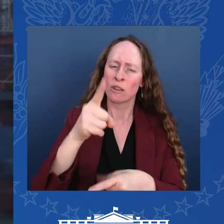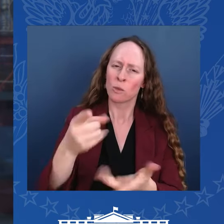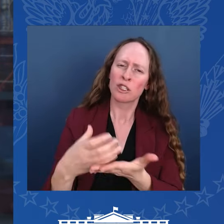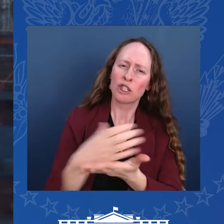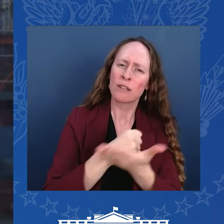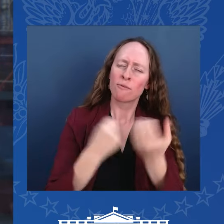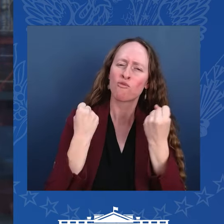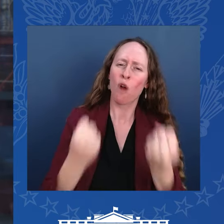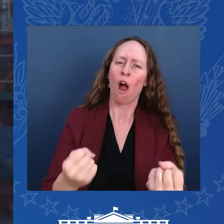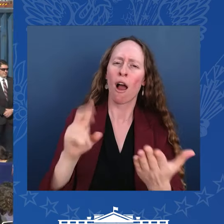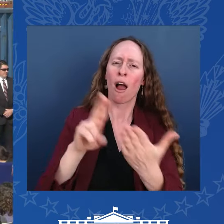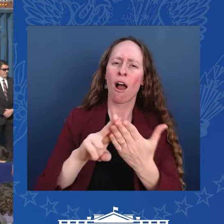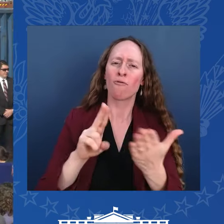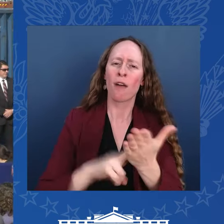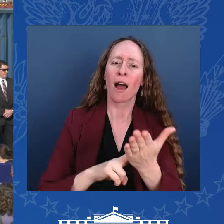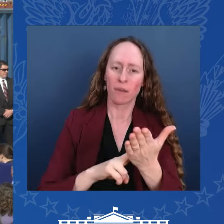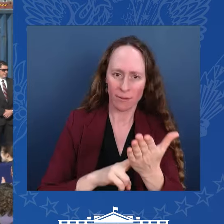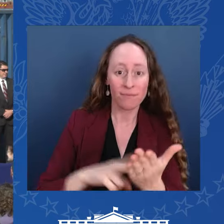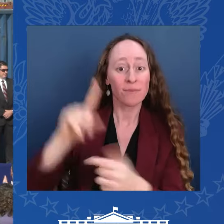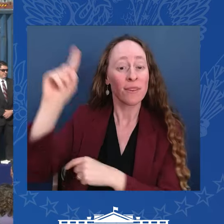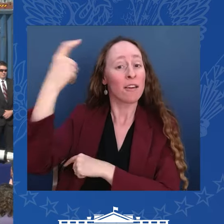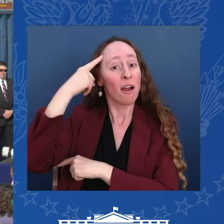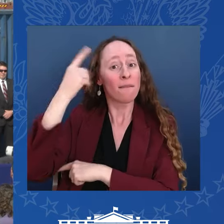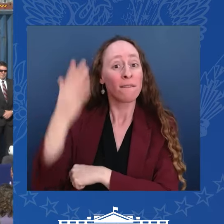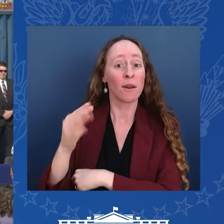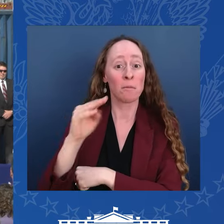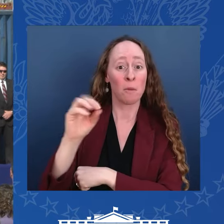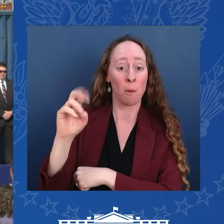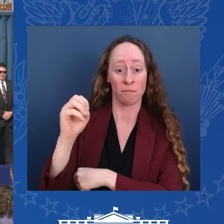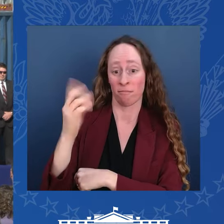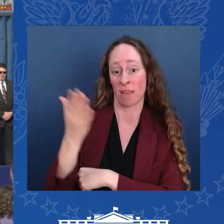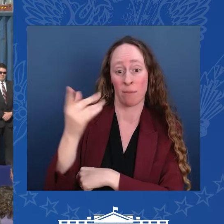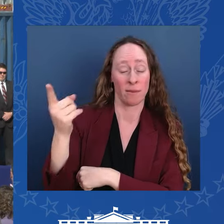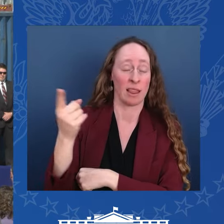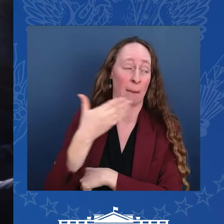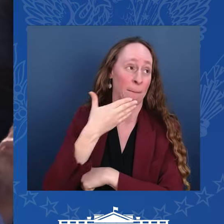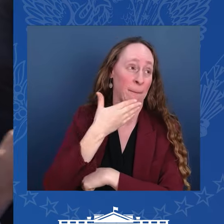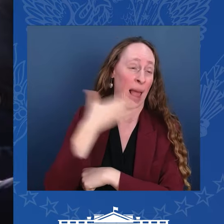everywhere I go. I tell you what, man.